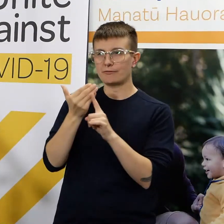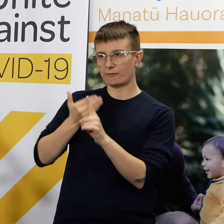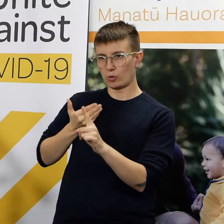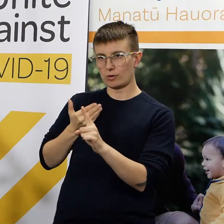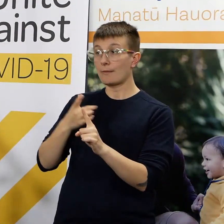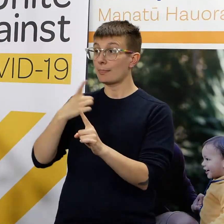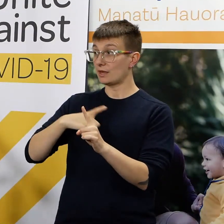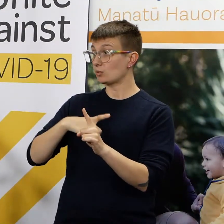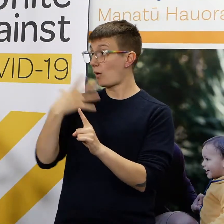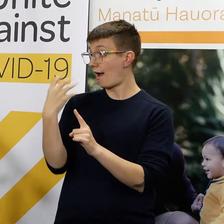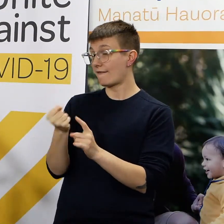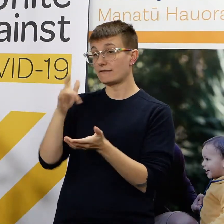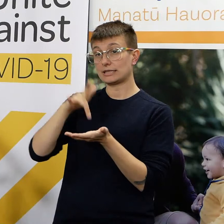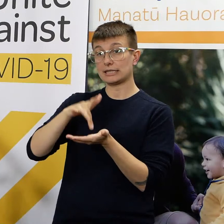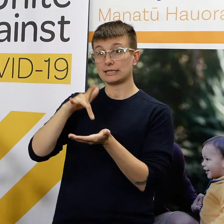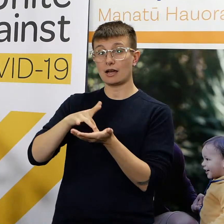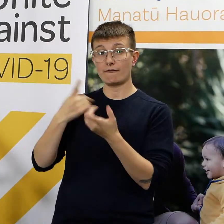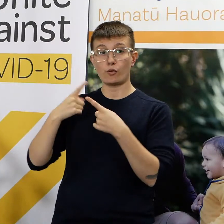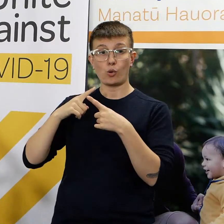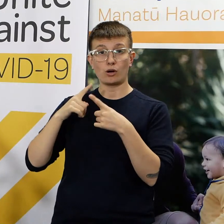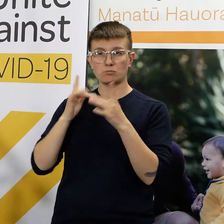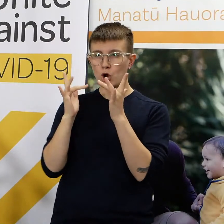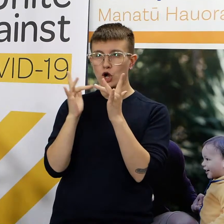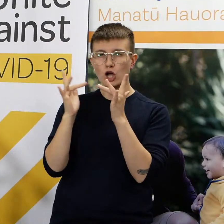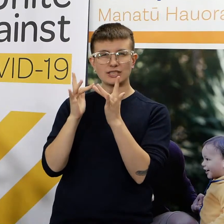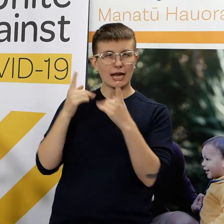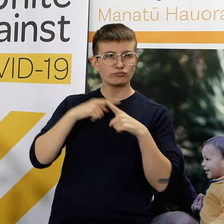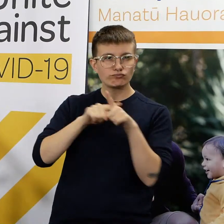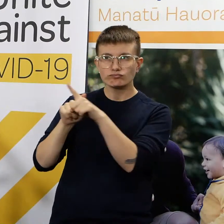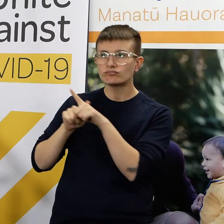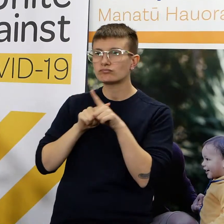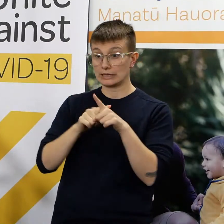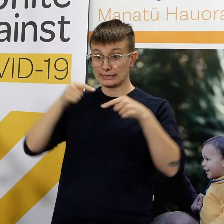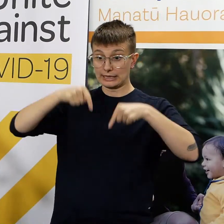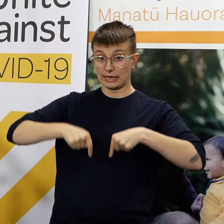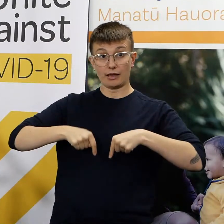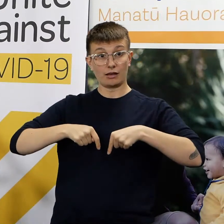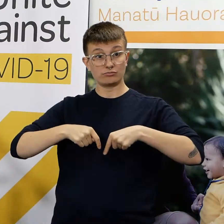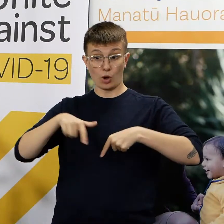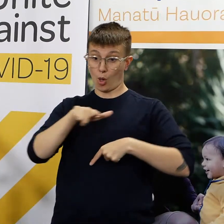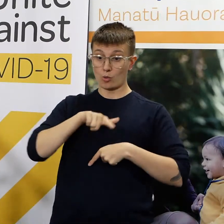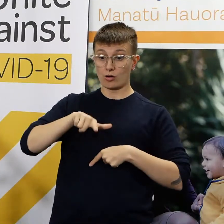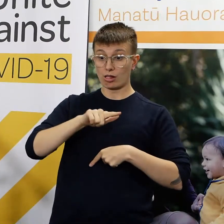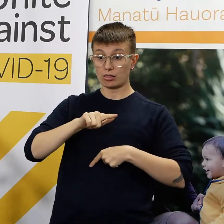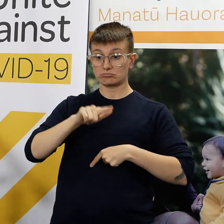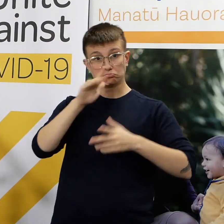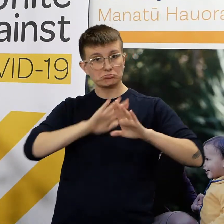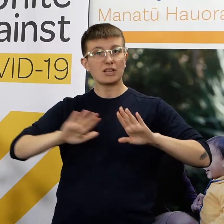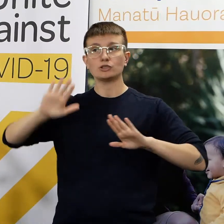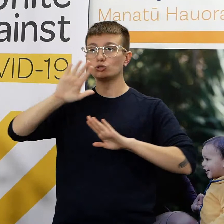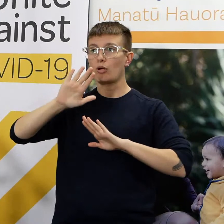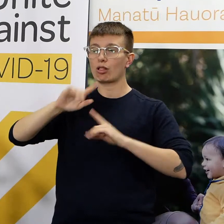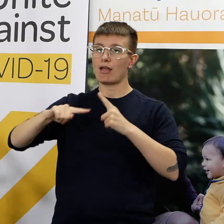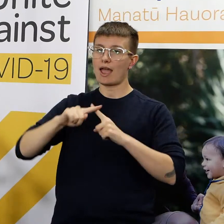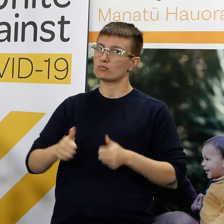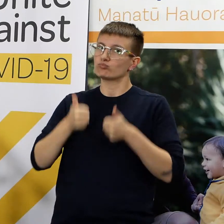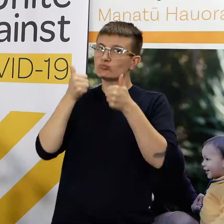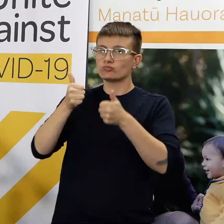international, capacity and capability, as well as having our excellent testing capability so we can respond rapidly.